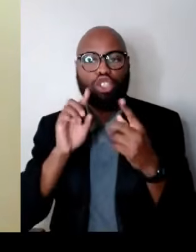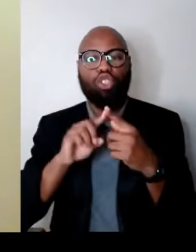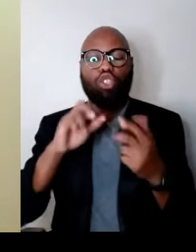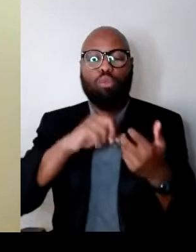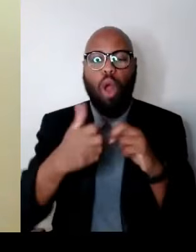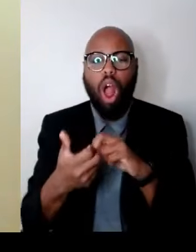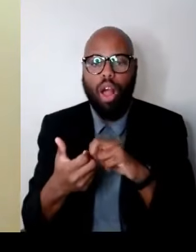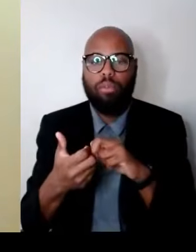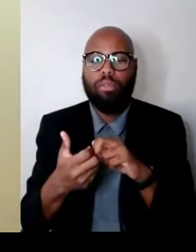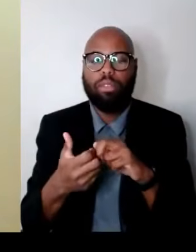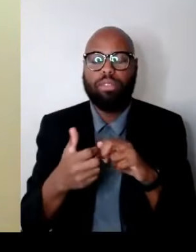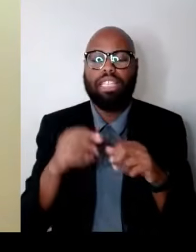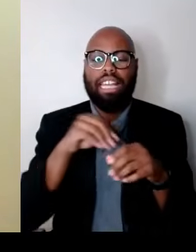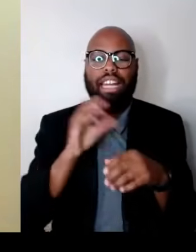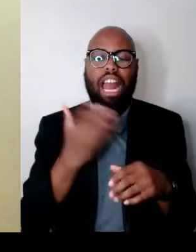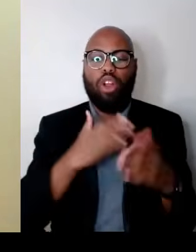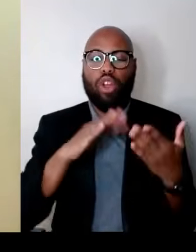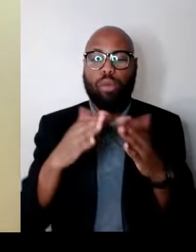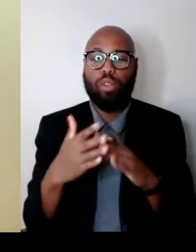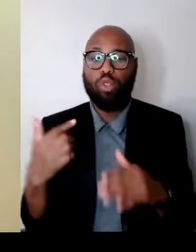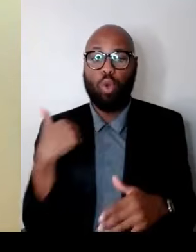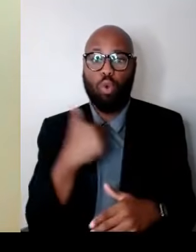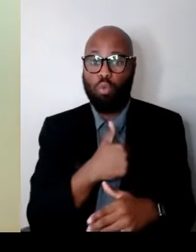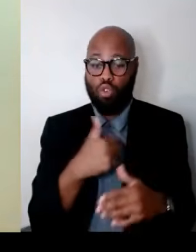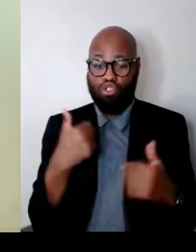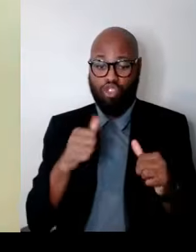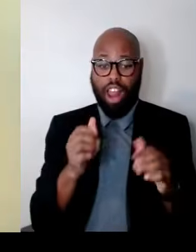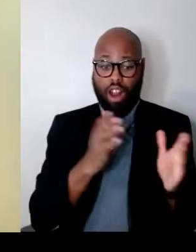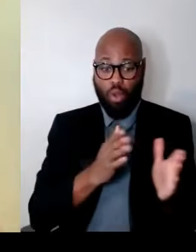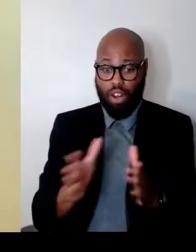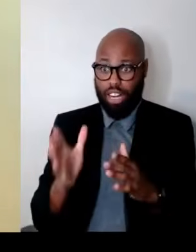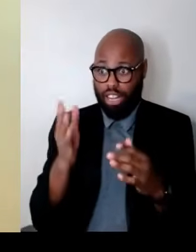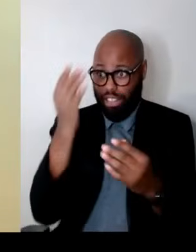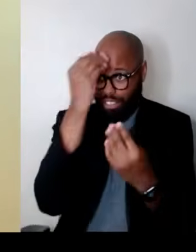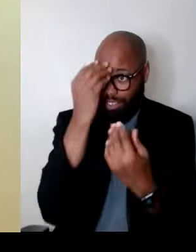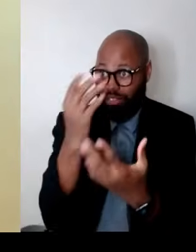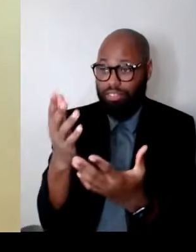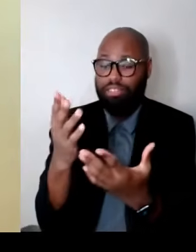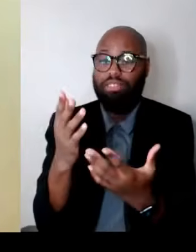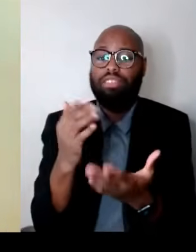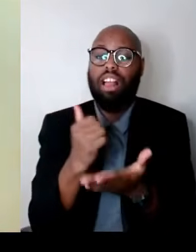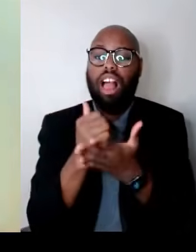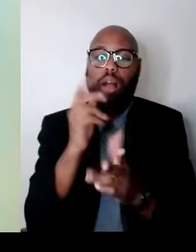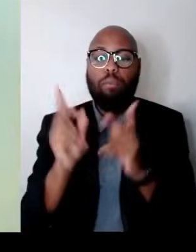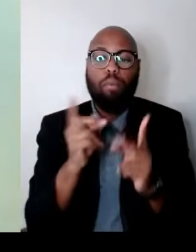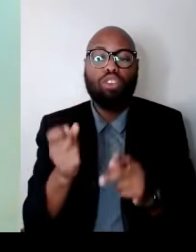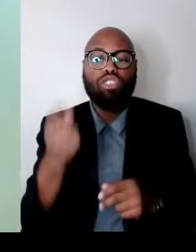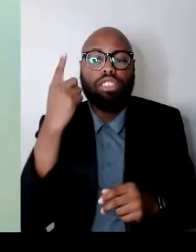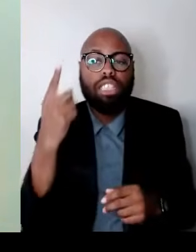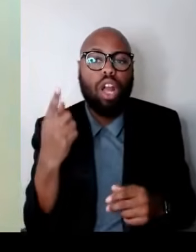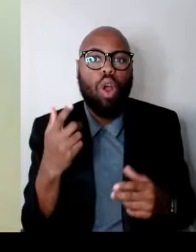'cause we are trying as organizers to help people see, what are they adding to the gumbo?